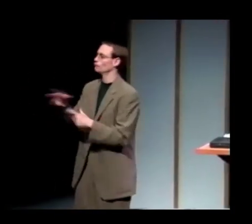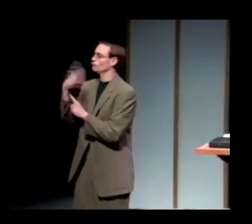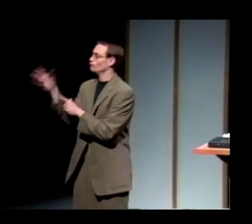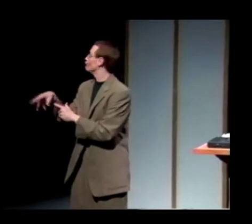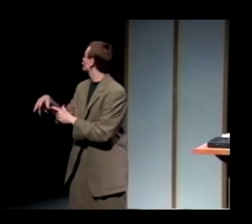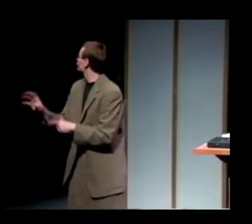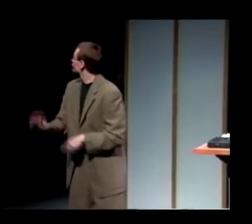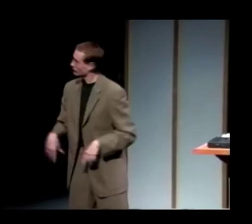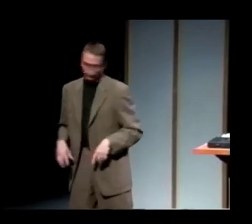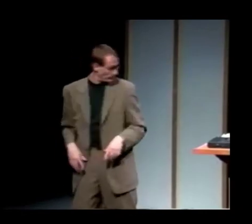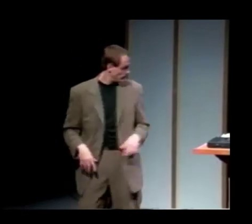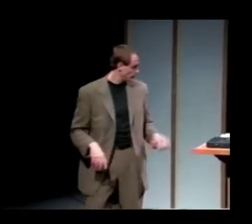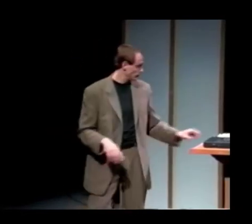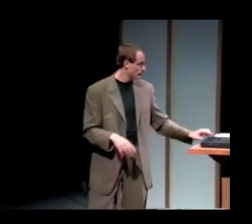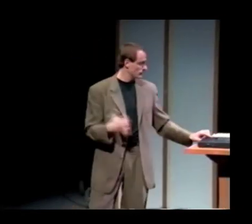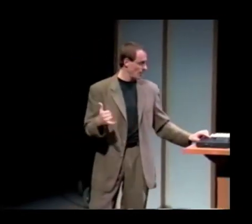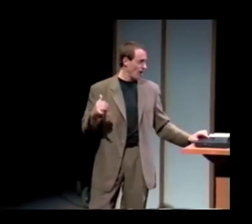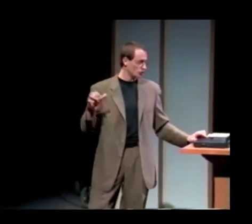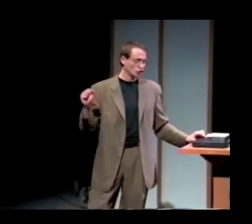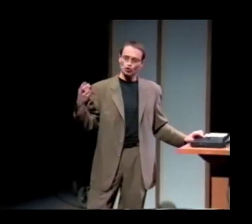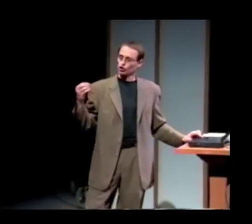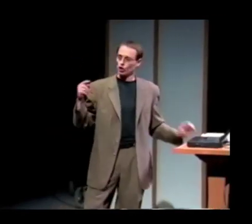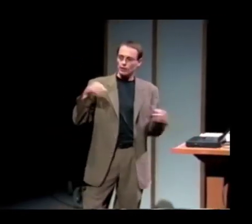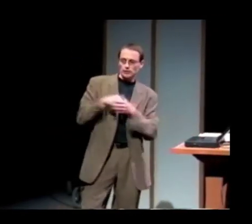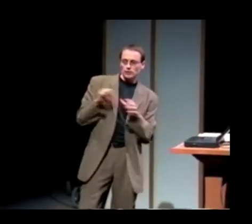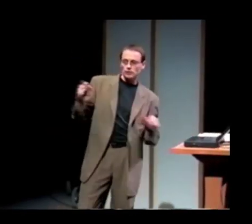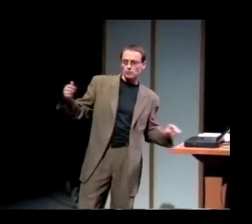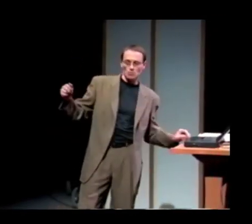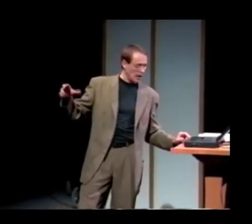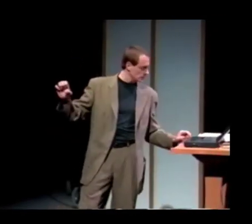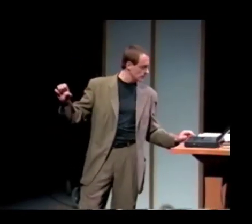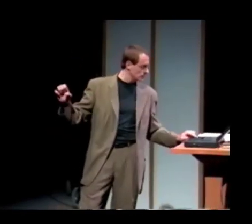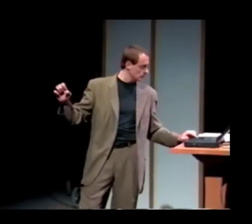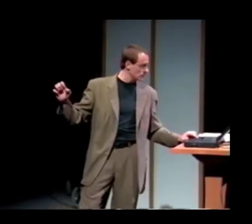WHERE YOUR CAMERA ANGLE IS.